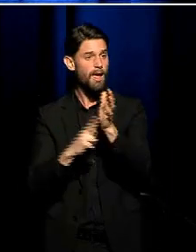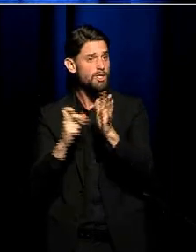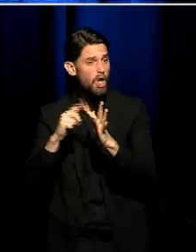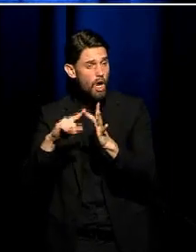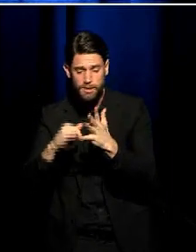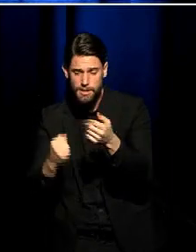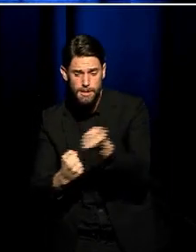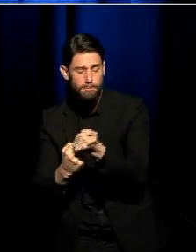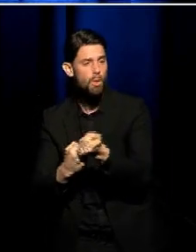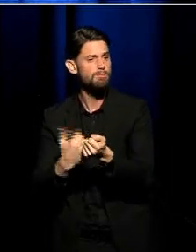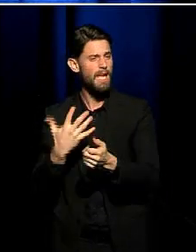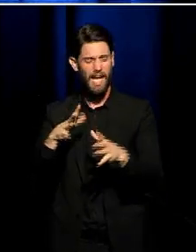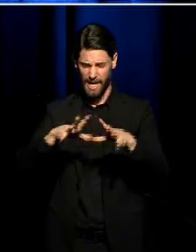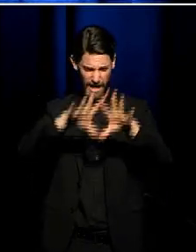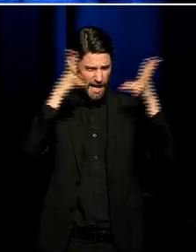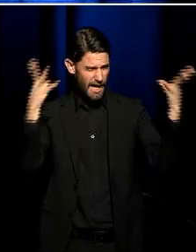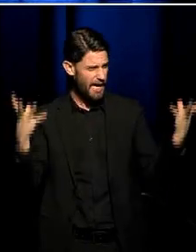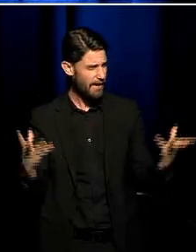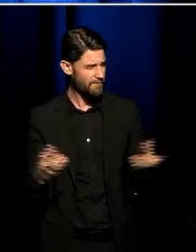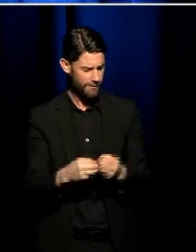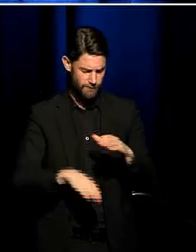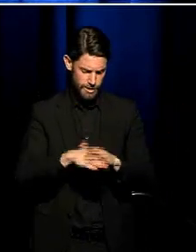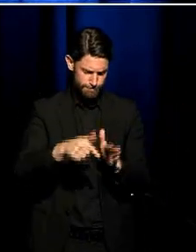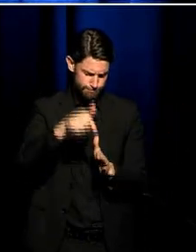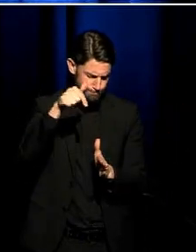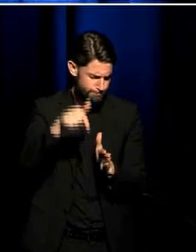quality and safeguarding framework agreed by all Australian governments in